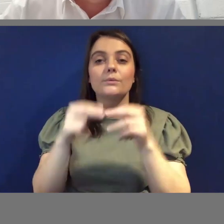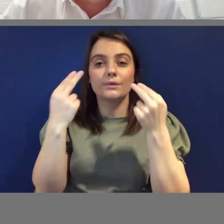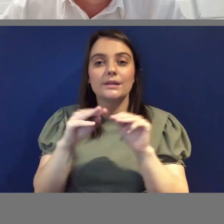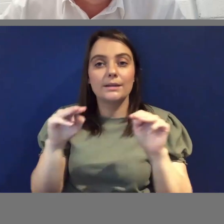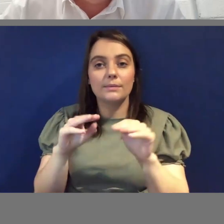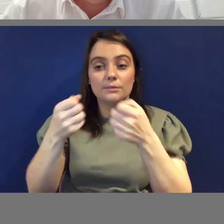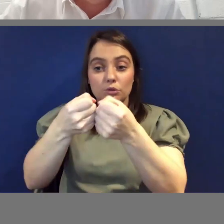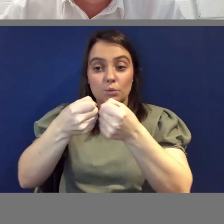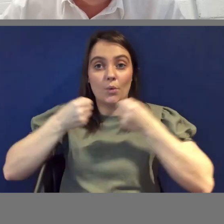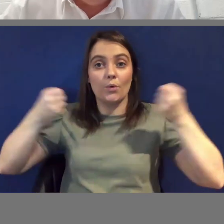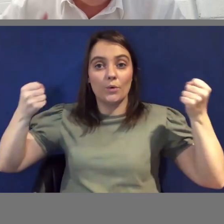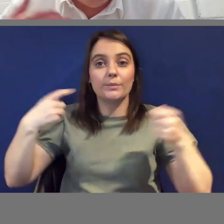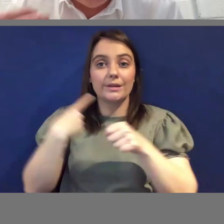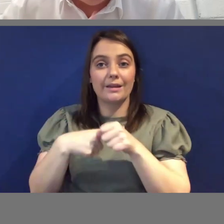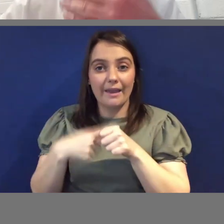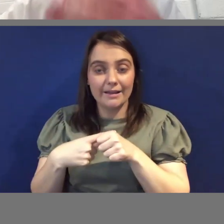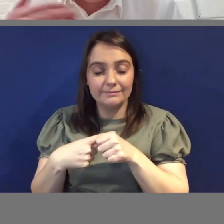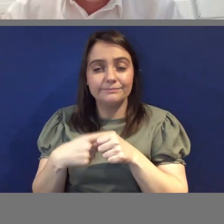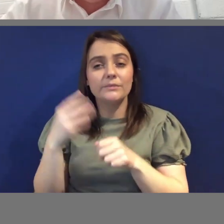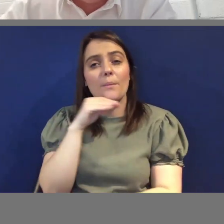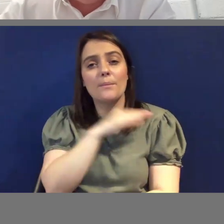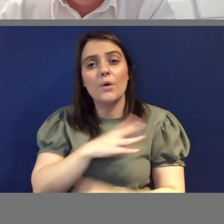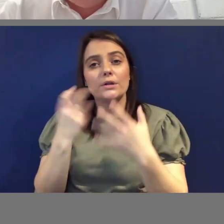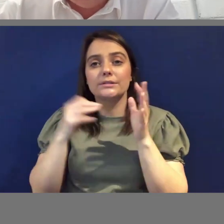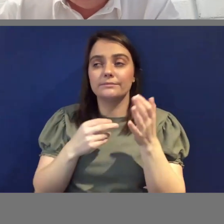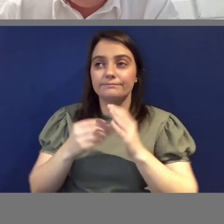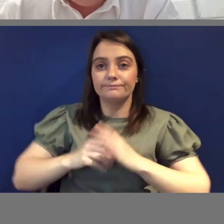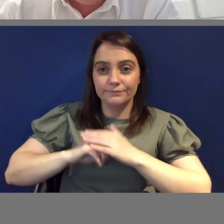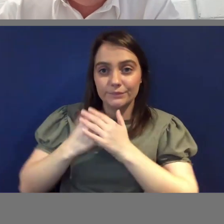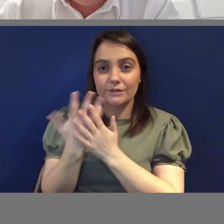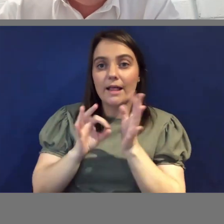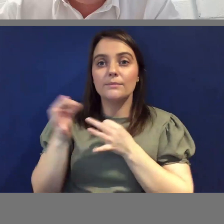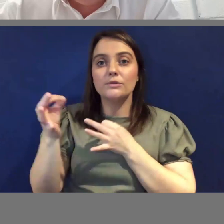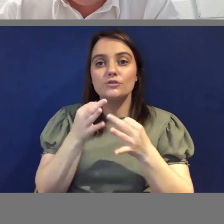like that so it's really important that you come up with a strategy in relation to safe egress and